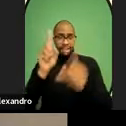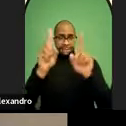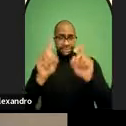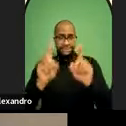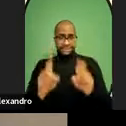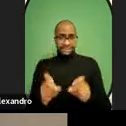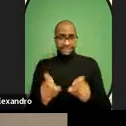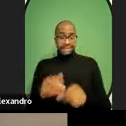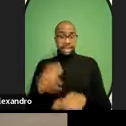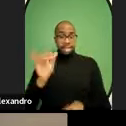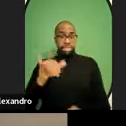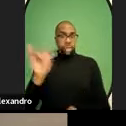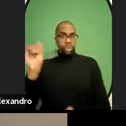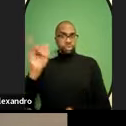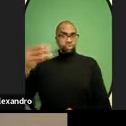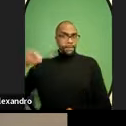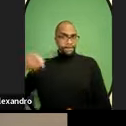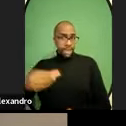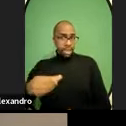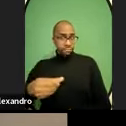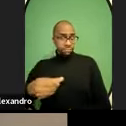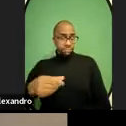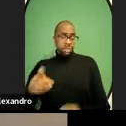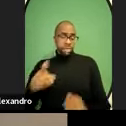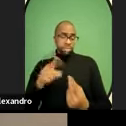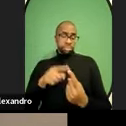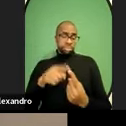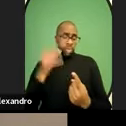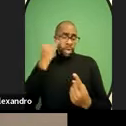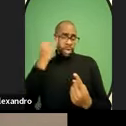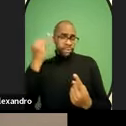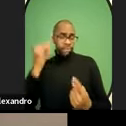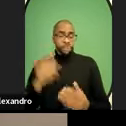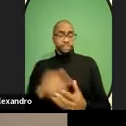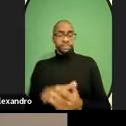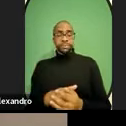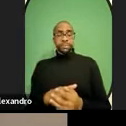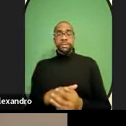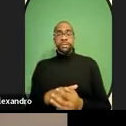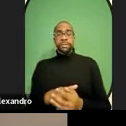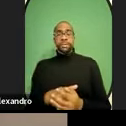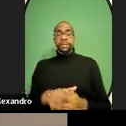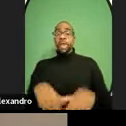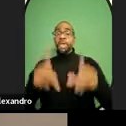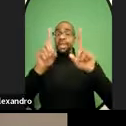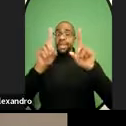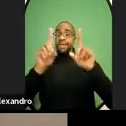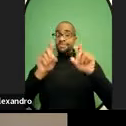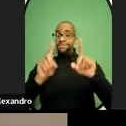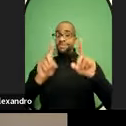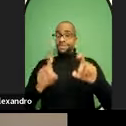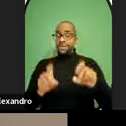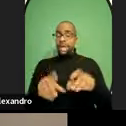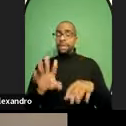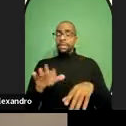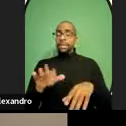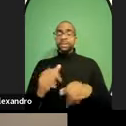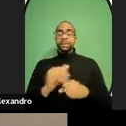says. se for you and they will be cut se for you and they will be covered by insurance so there's one idea. idea. And the vaccines. you know